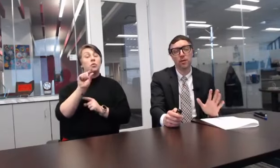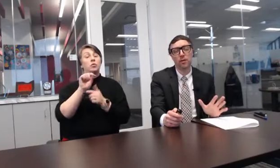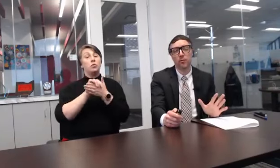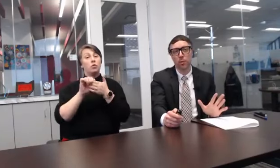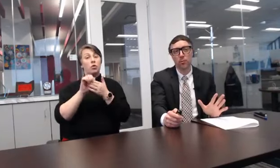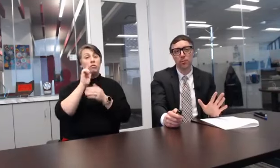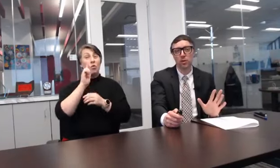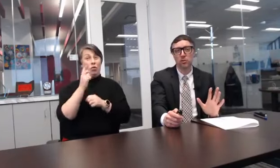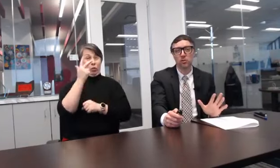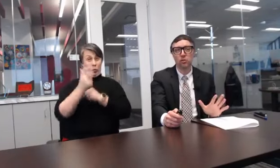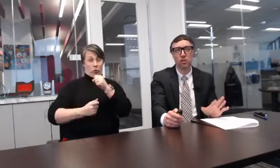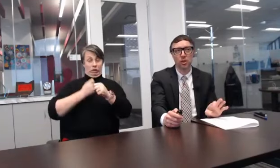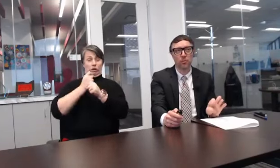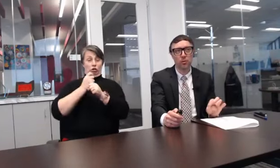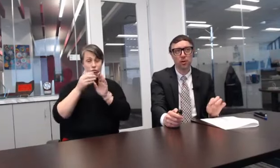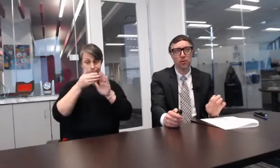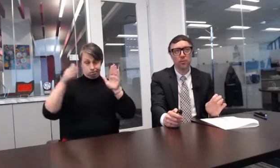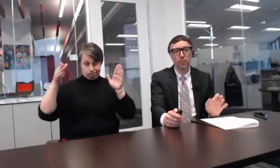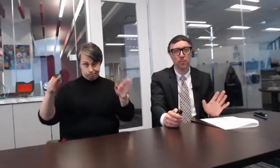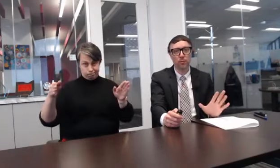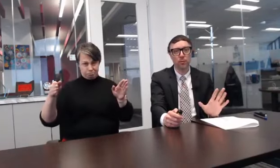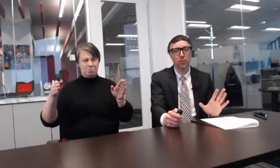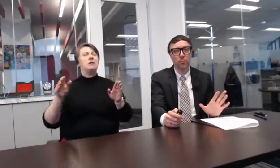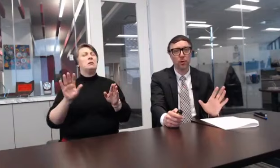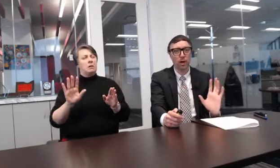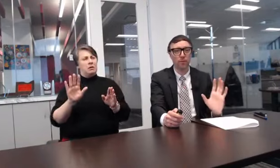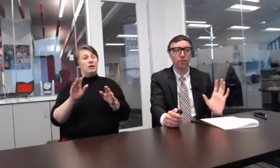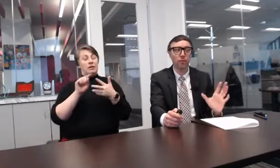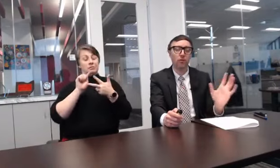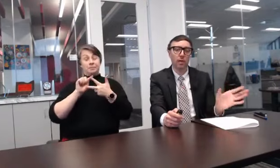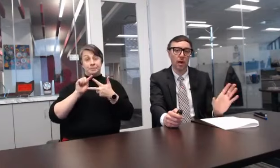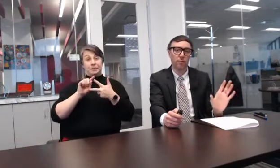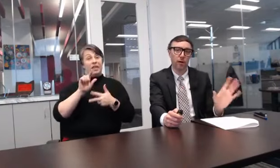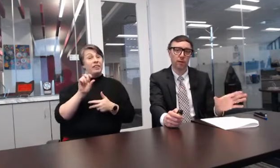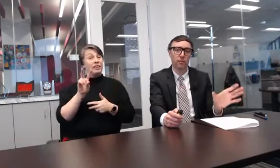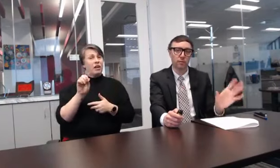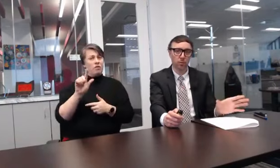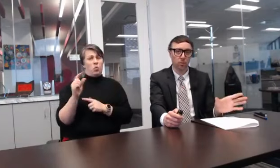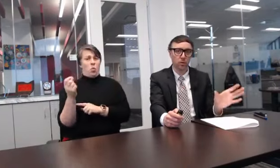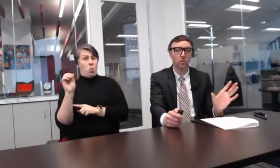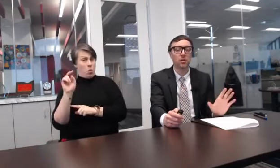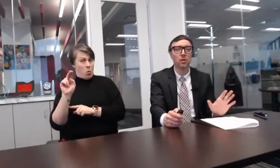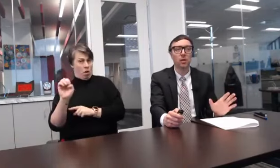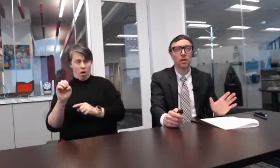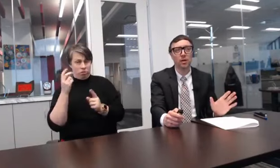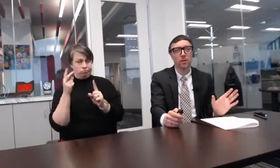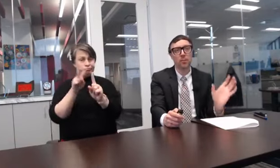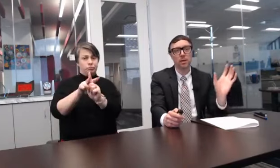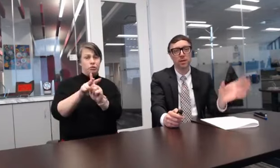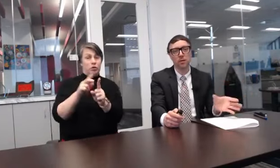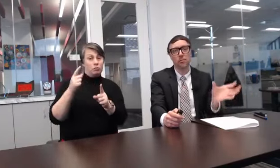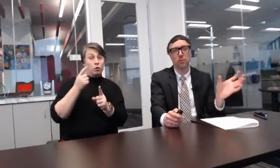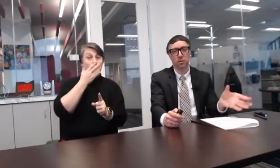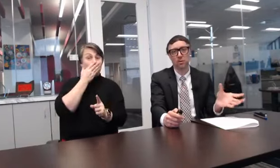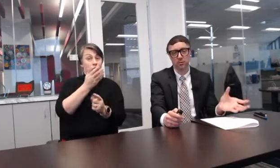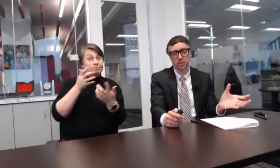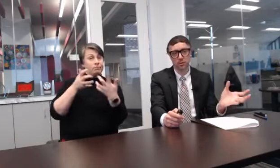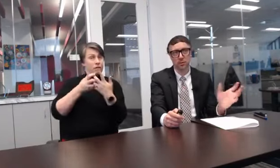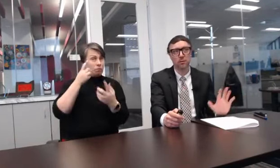So the Level One Waiver is usually appropriate for people who have already have a lot of support, but need more services.